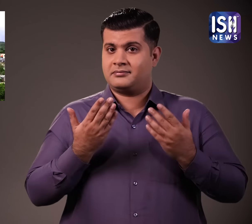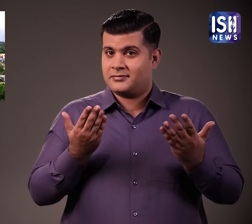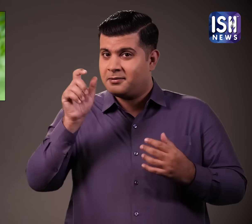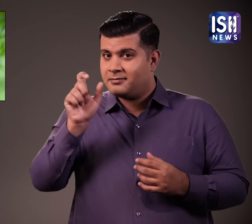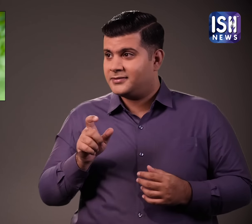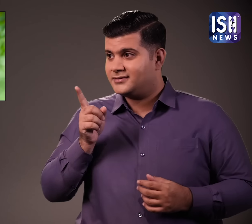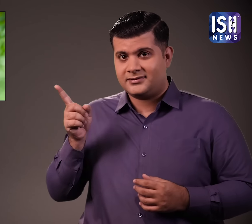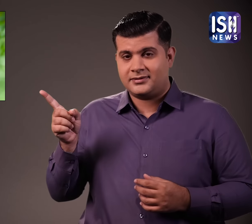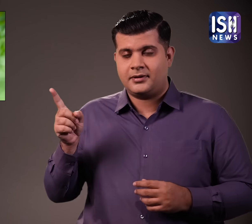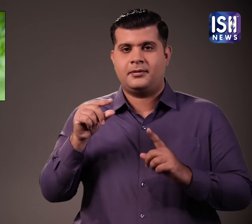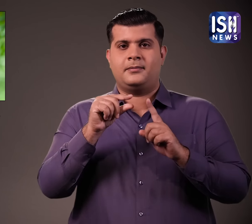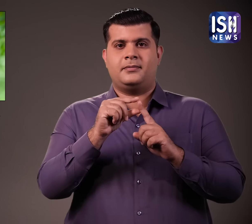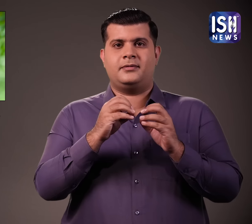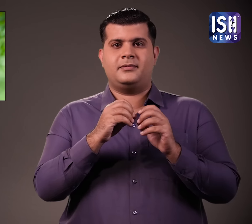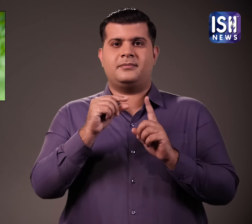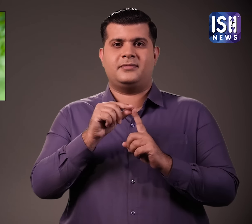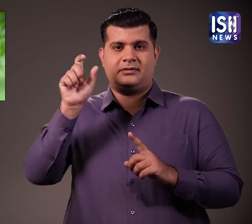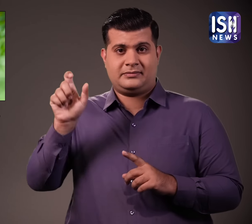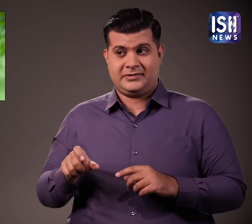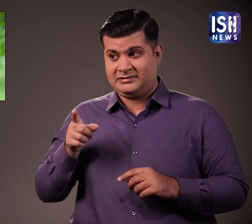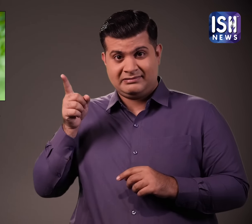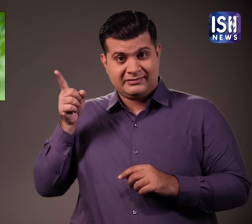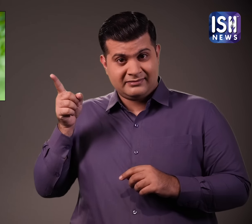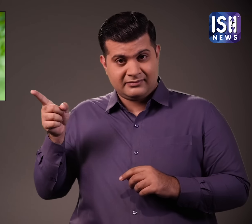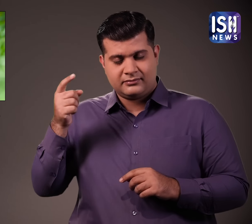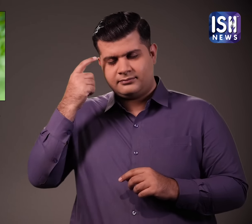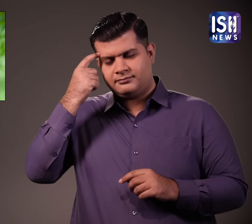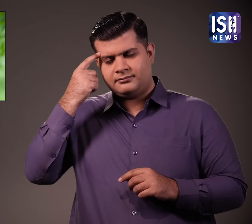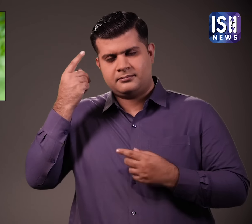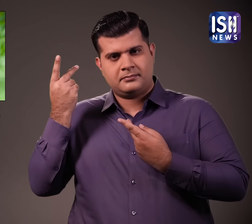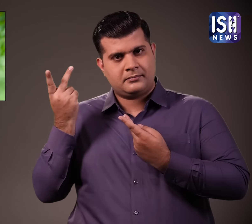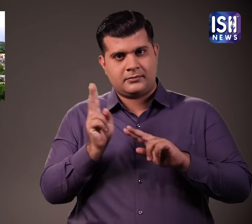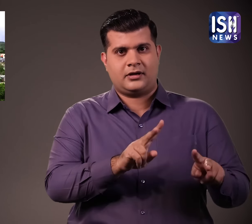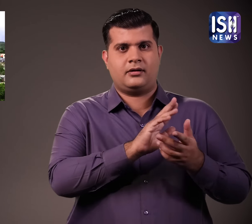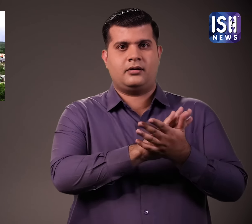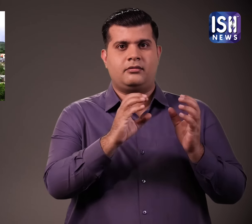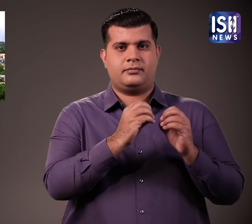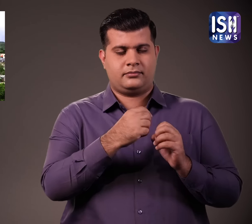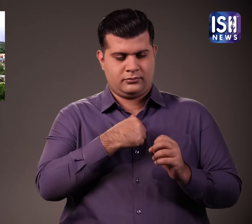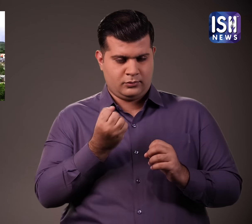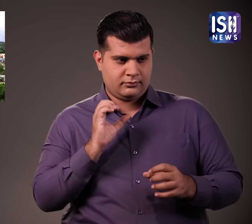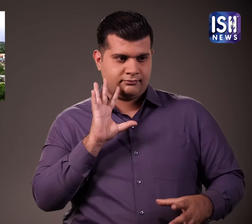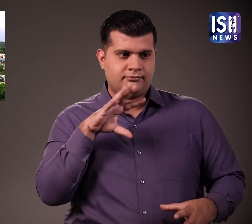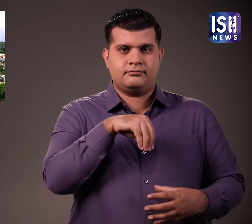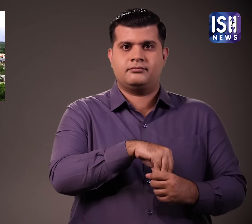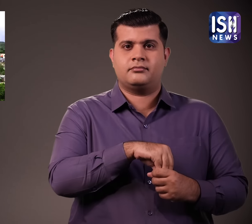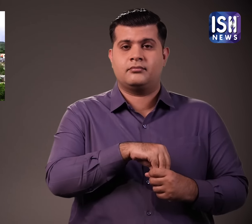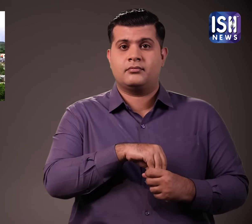His name is Popatrao Baguji Pawar. H decided to return to Hiware and improve the status of the village.